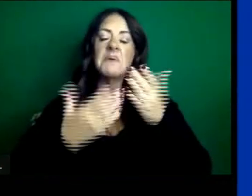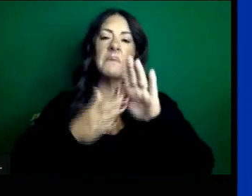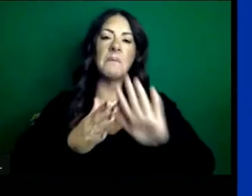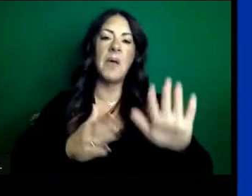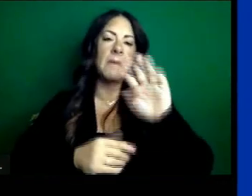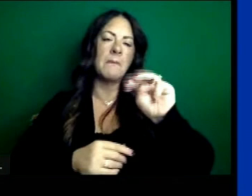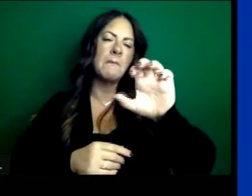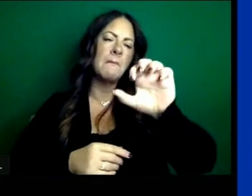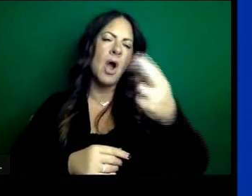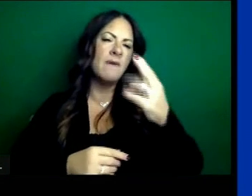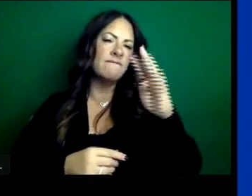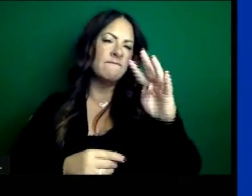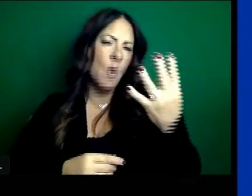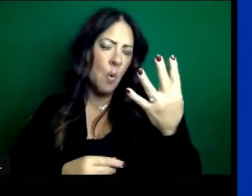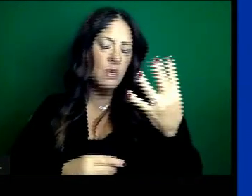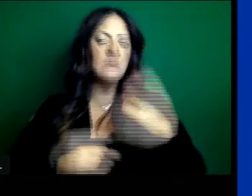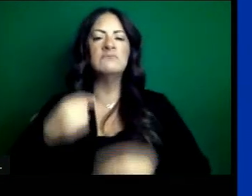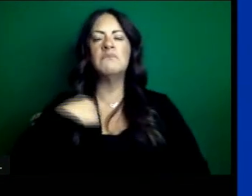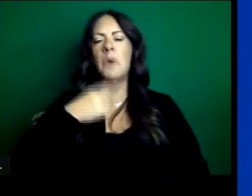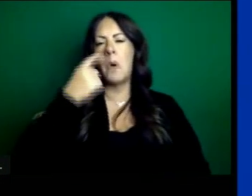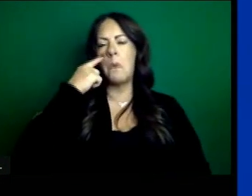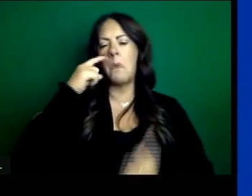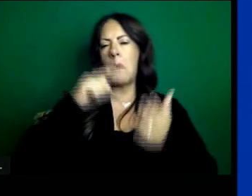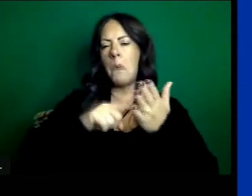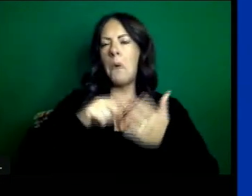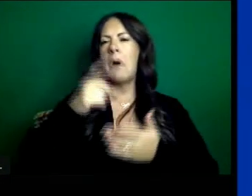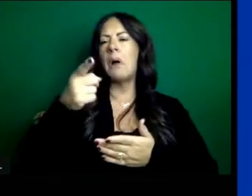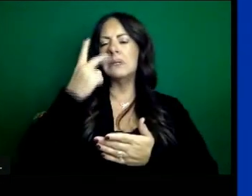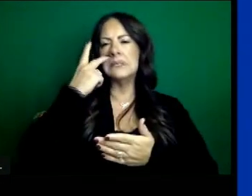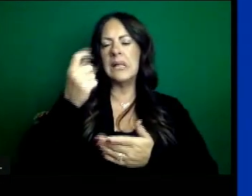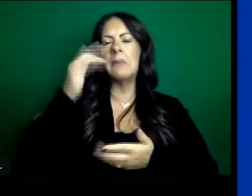THIS IS NOT THE ICU PROJECTION. WE ARE ANTICIPATING THAT 30